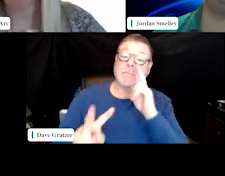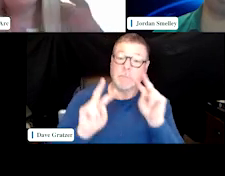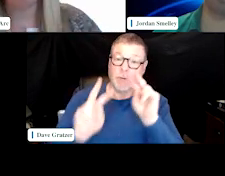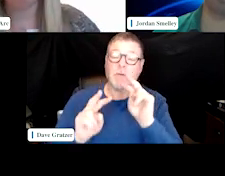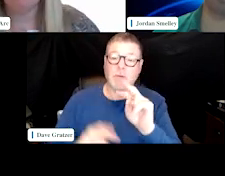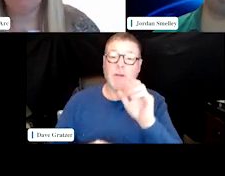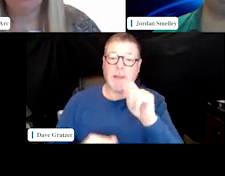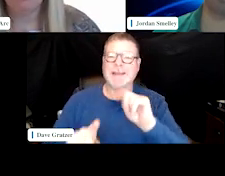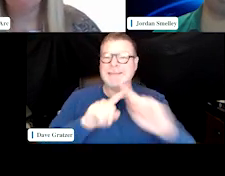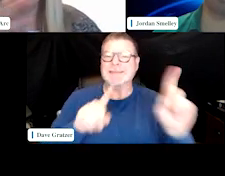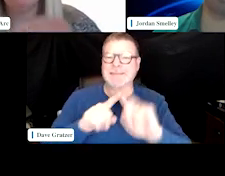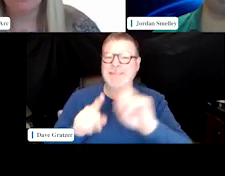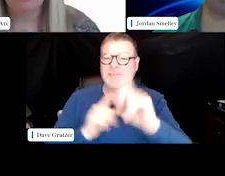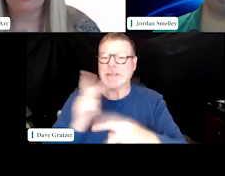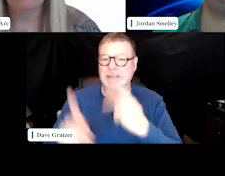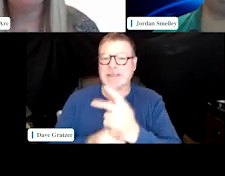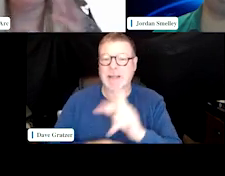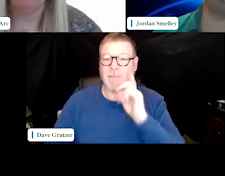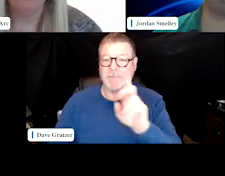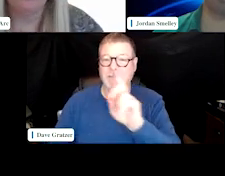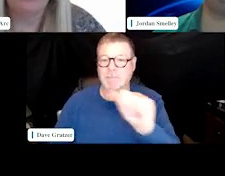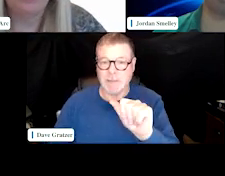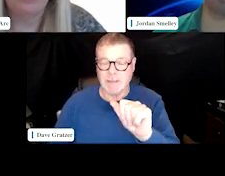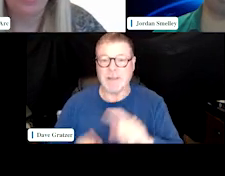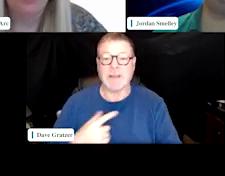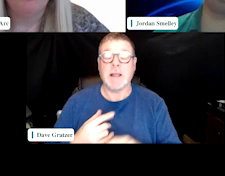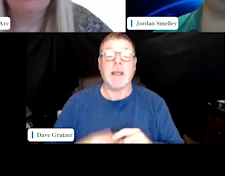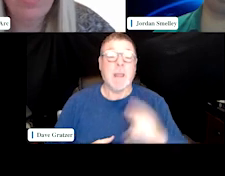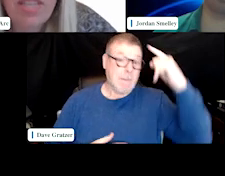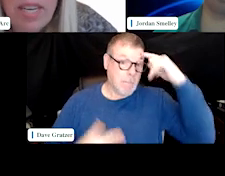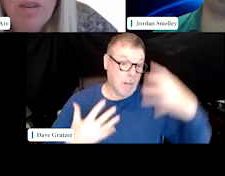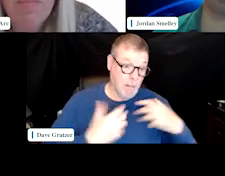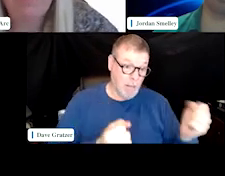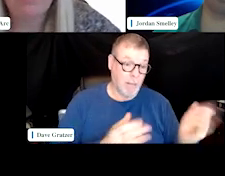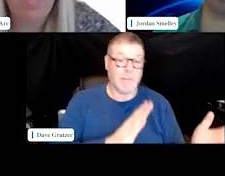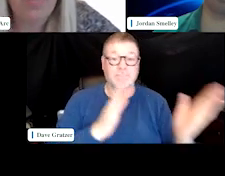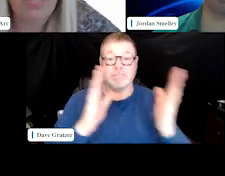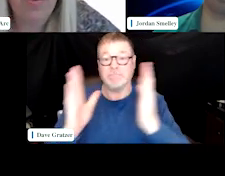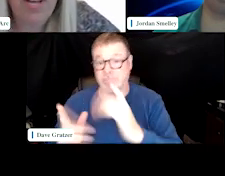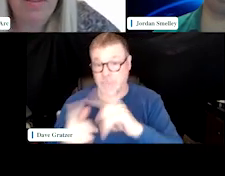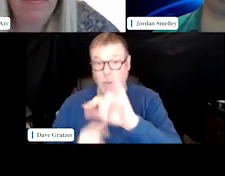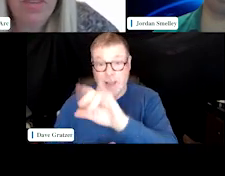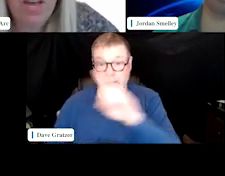all types of disability from mental health conditions to IDD, we started thinking about this topic as well.